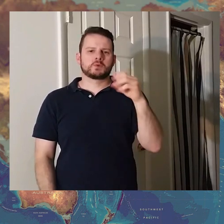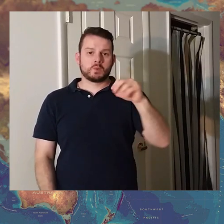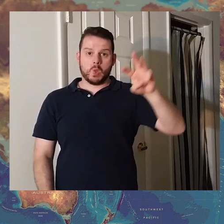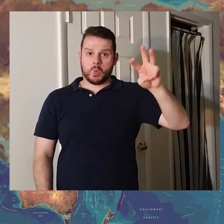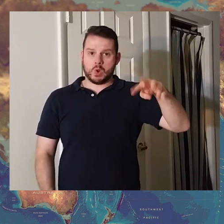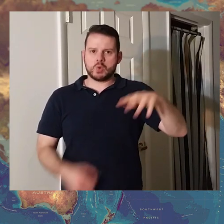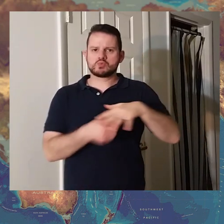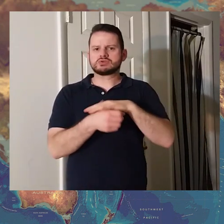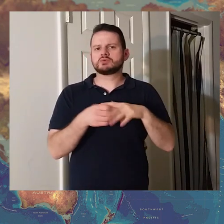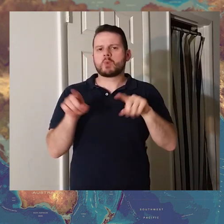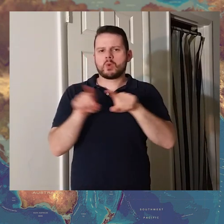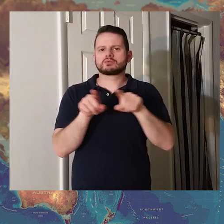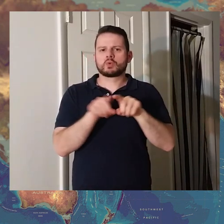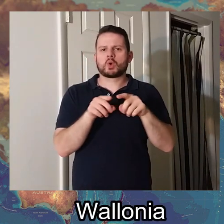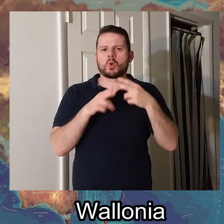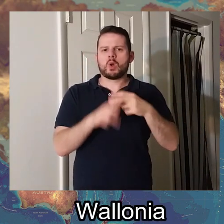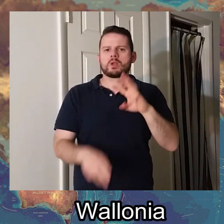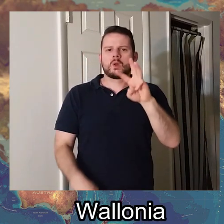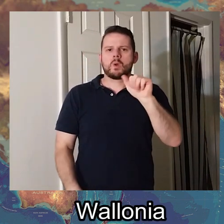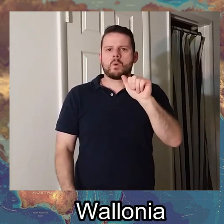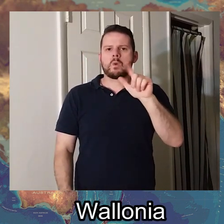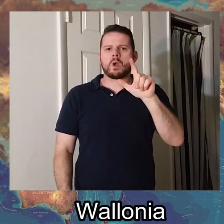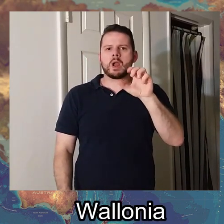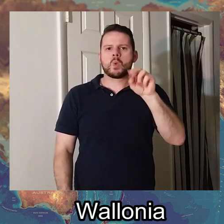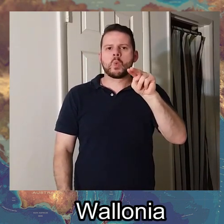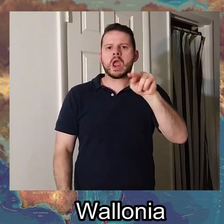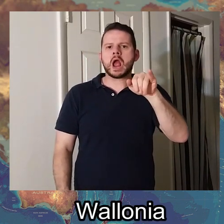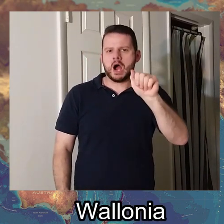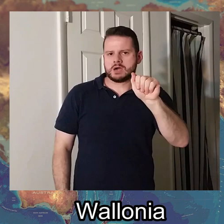The Walloon region is also called Wallonia.